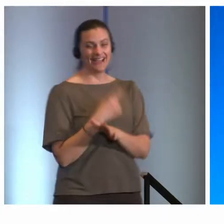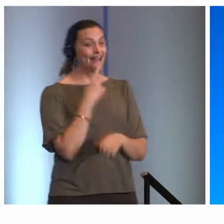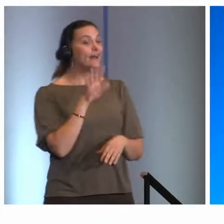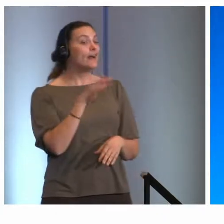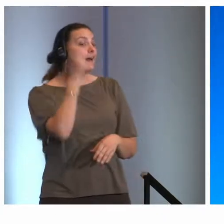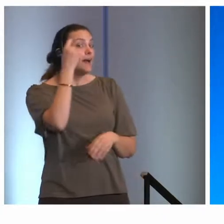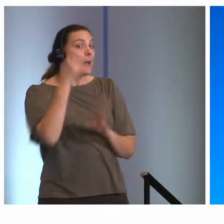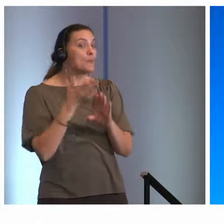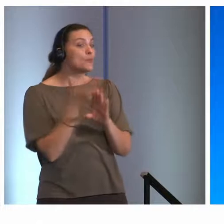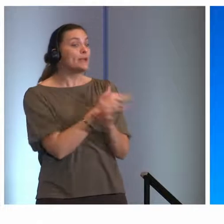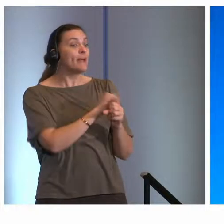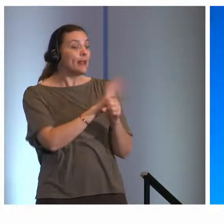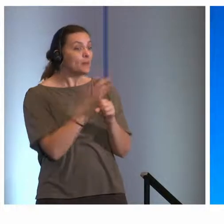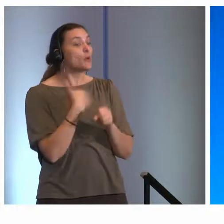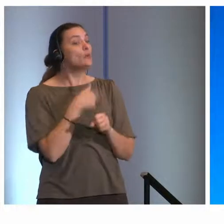We'll continue to do more so stay tuned for ADA 32 -- just a